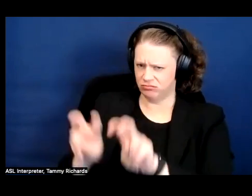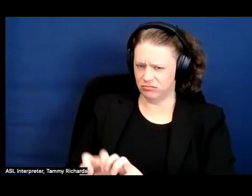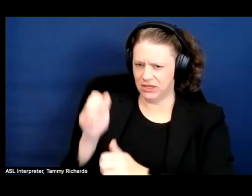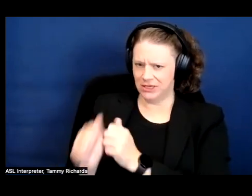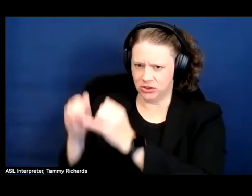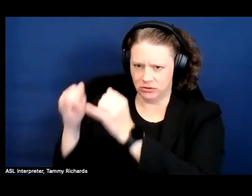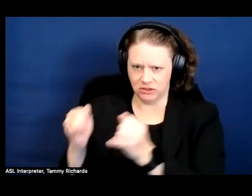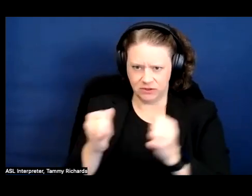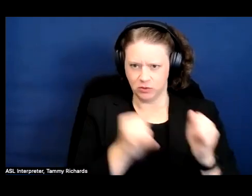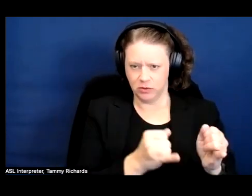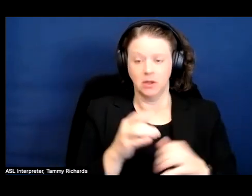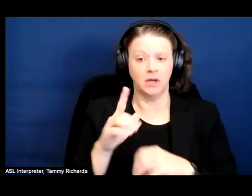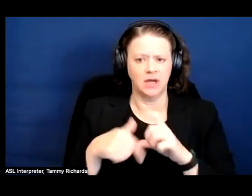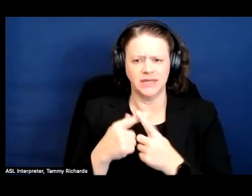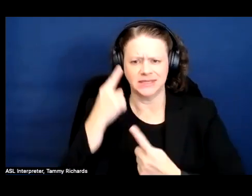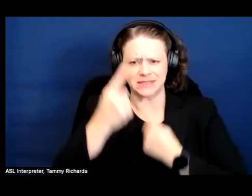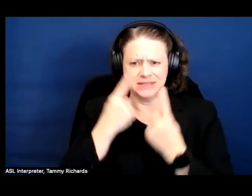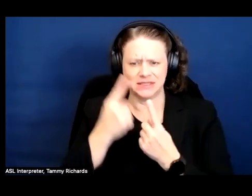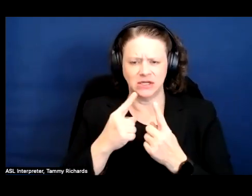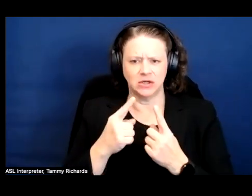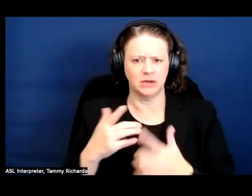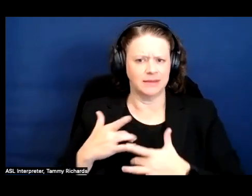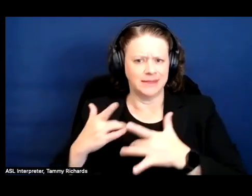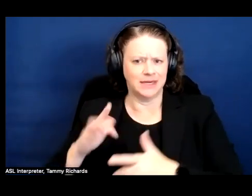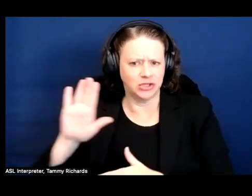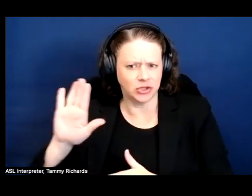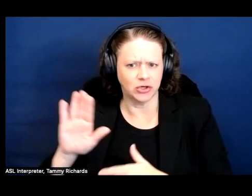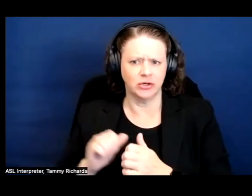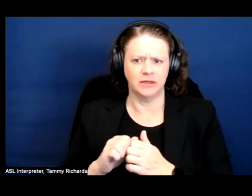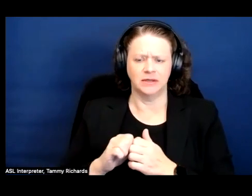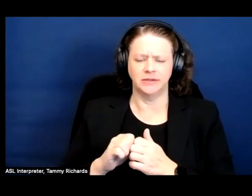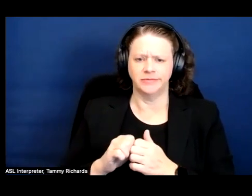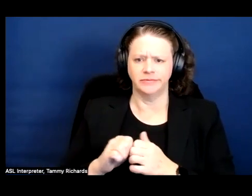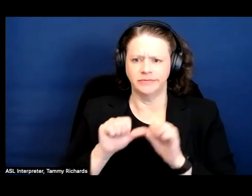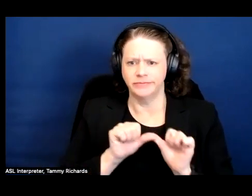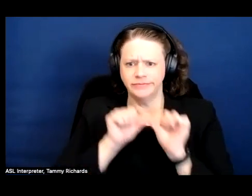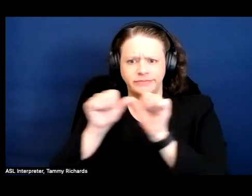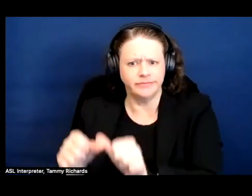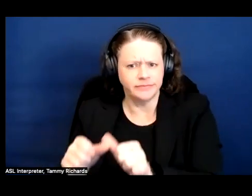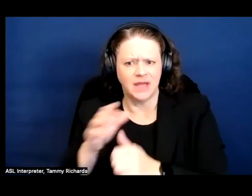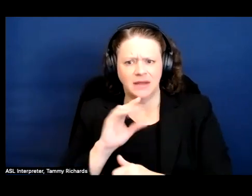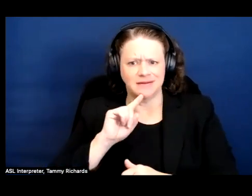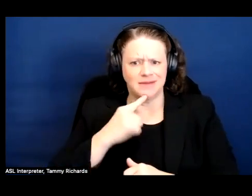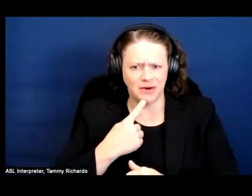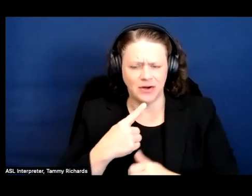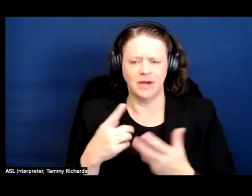When processing a request for accommodation involving a service animal, you follow the same general process that you would